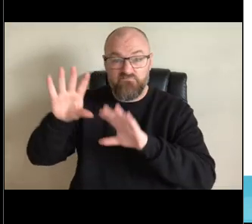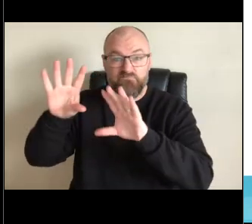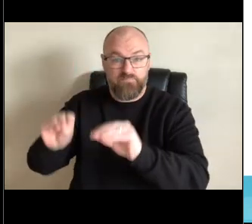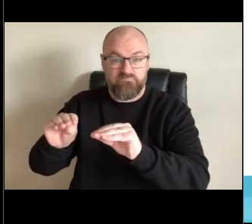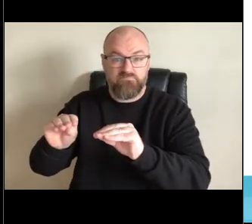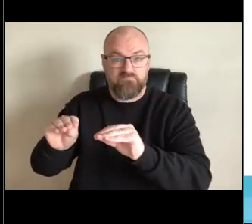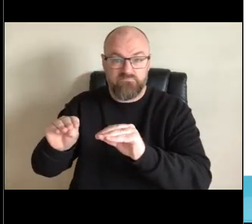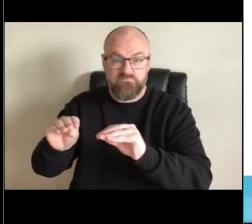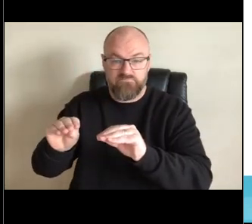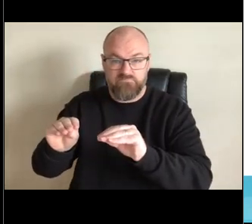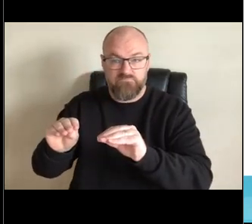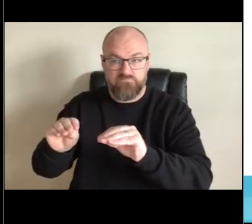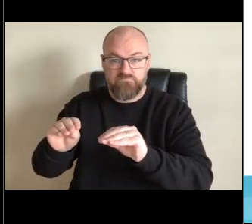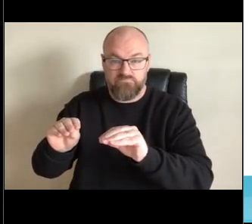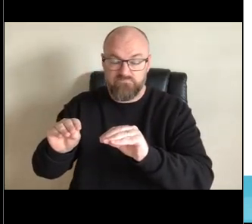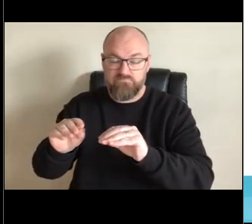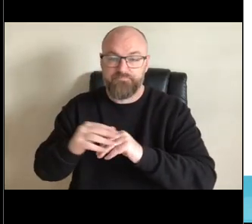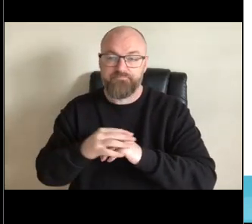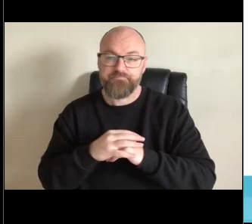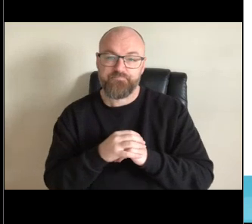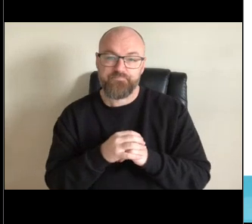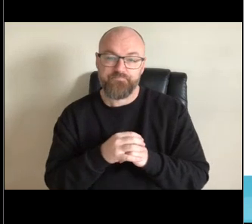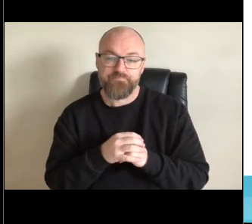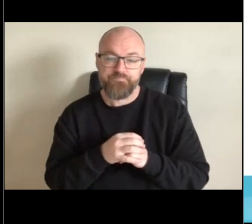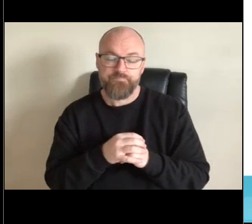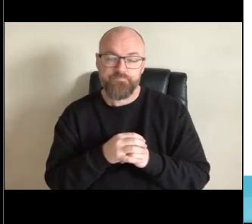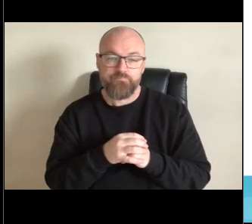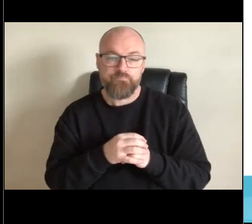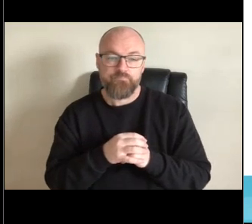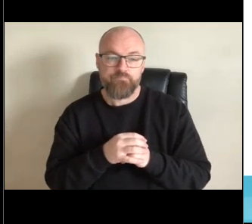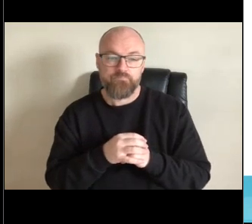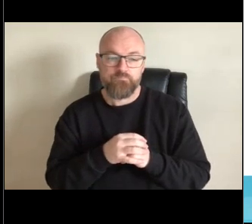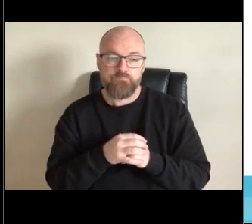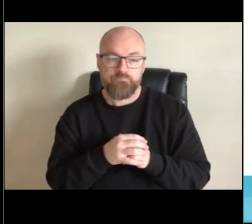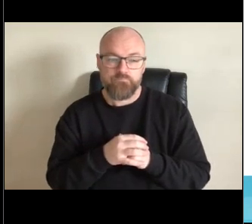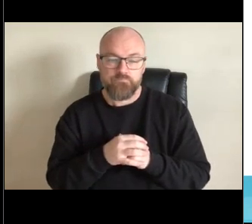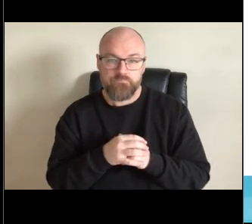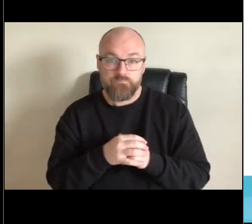it actually starts and I think that for the lawyers in the audience you remember there